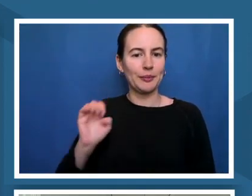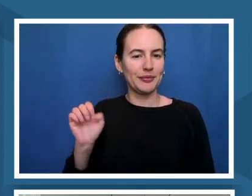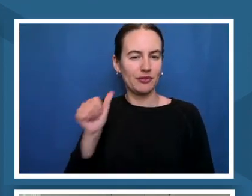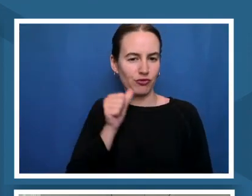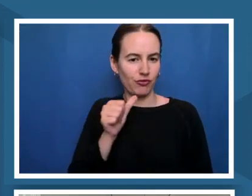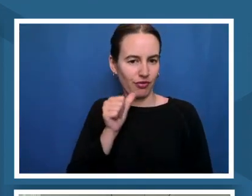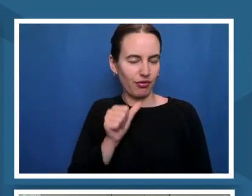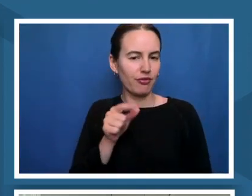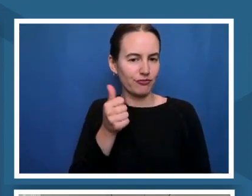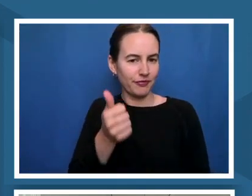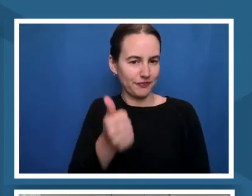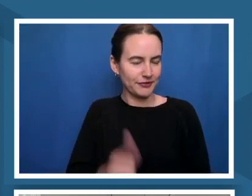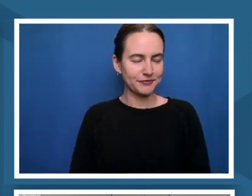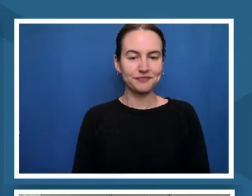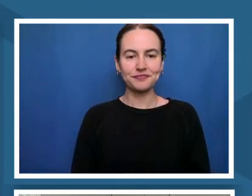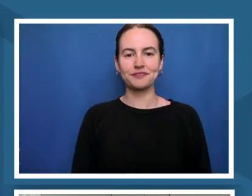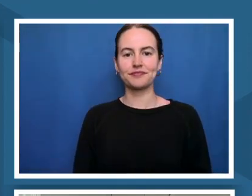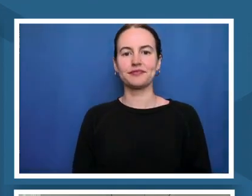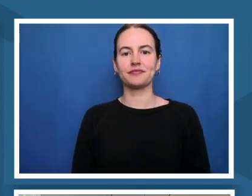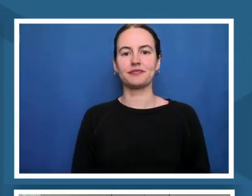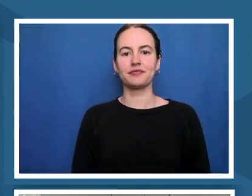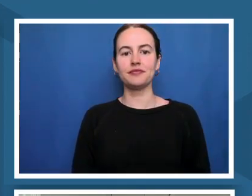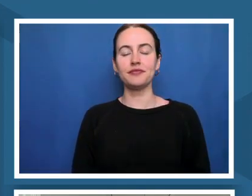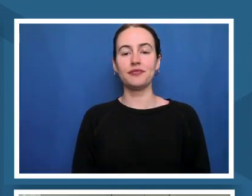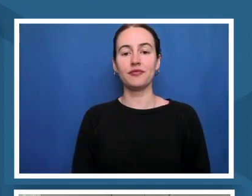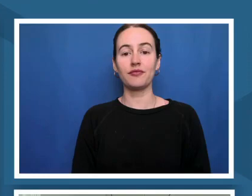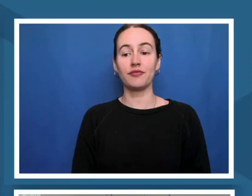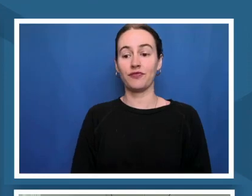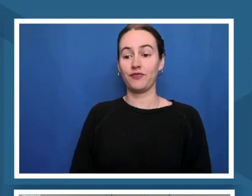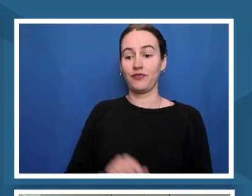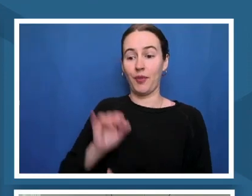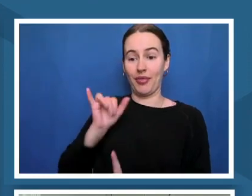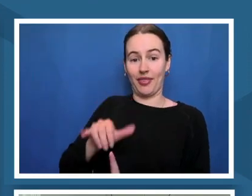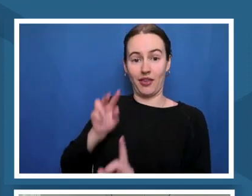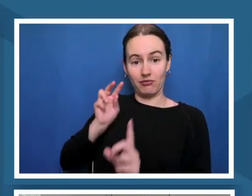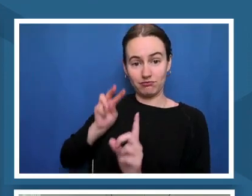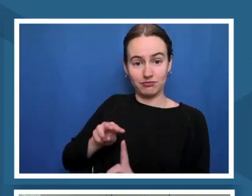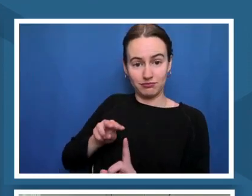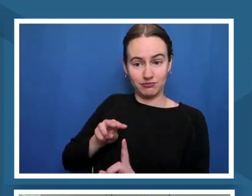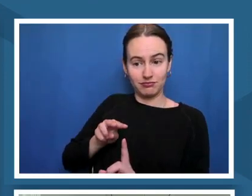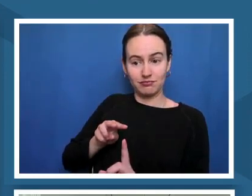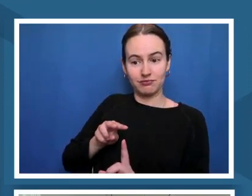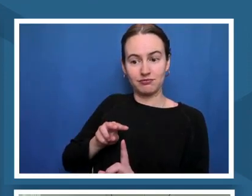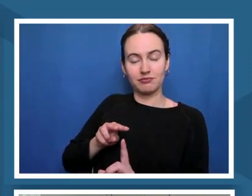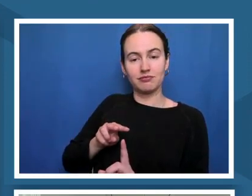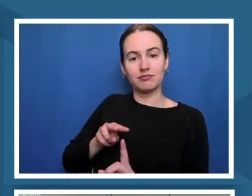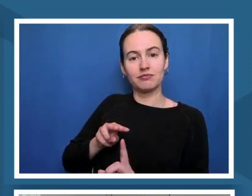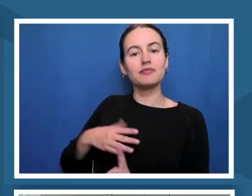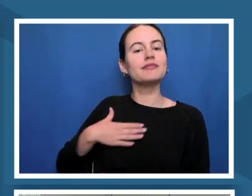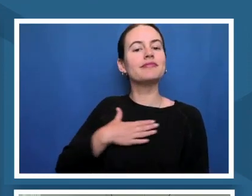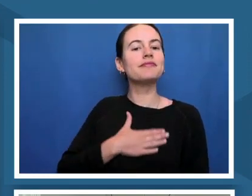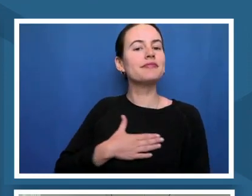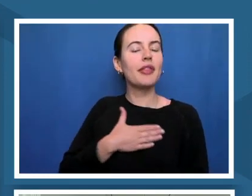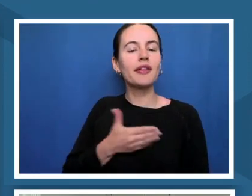and from that person's perspective